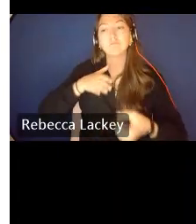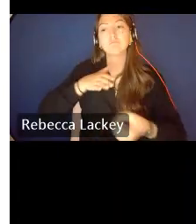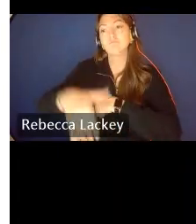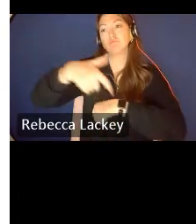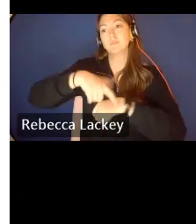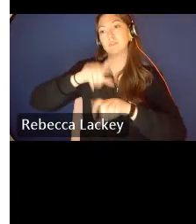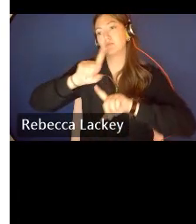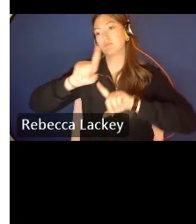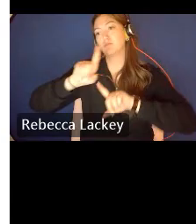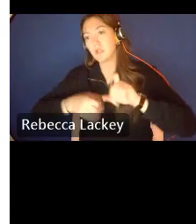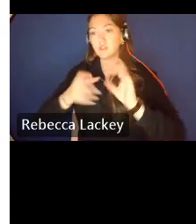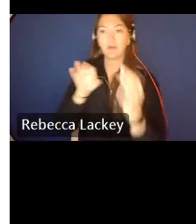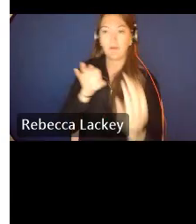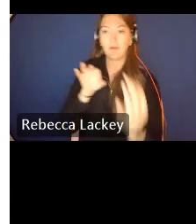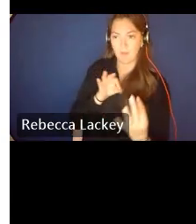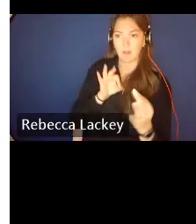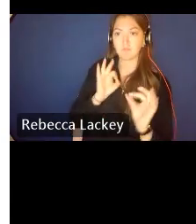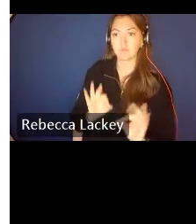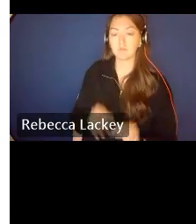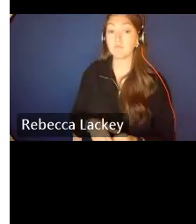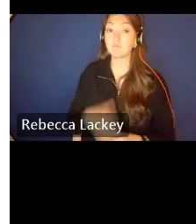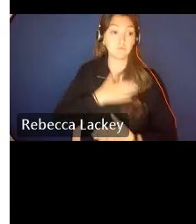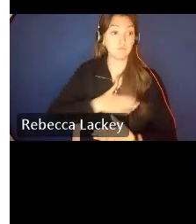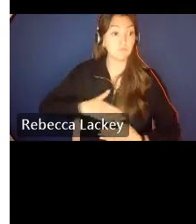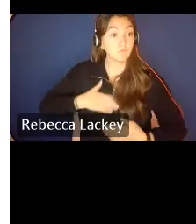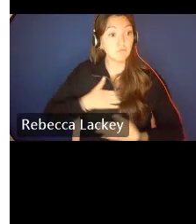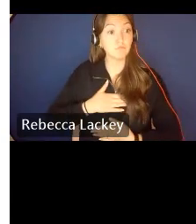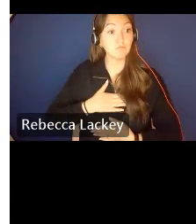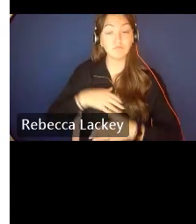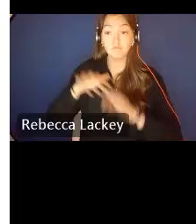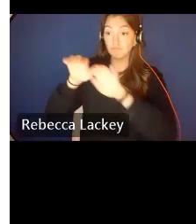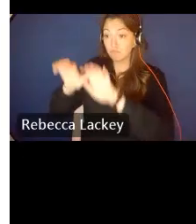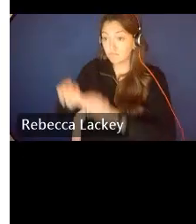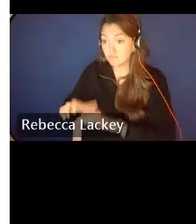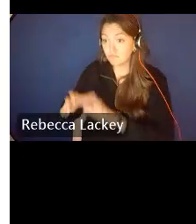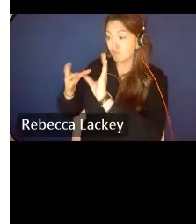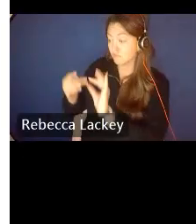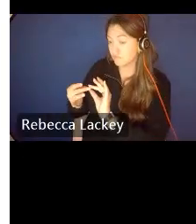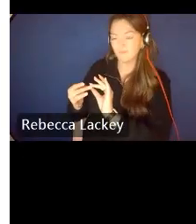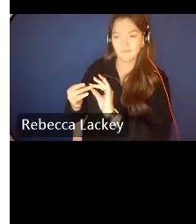questions and your feedback. Feel free to put those comments and questions in the chat window